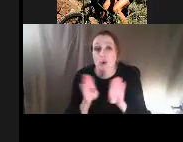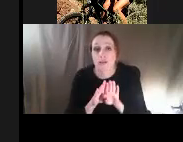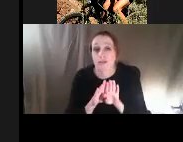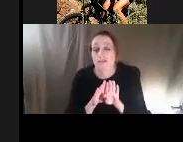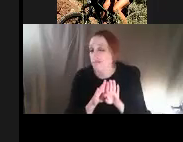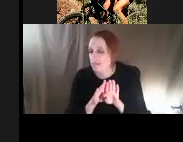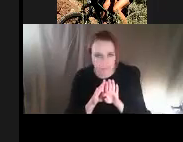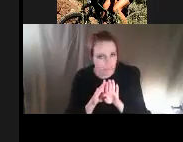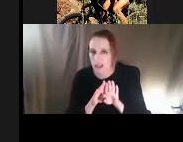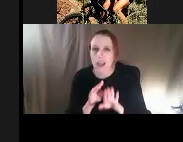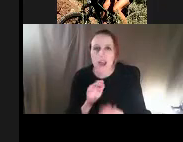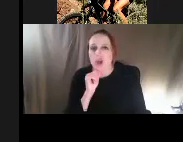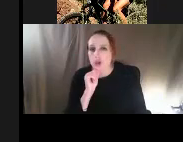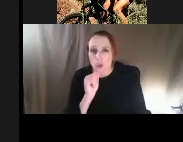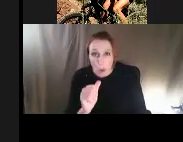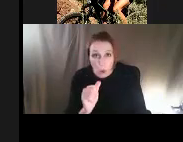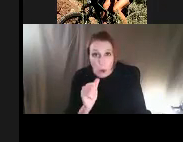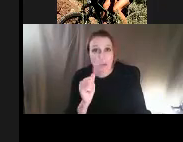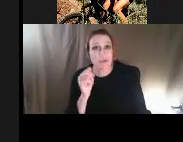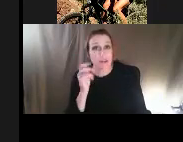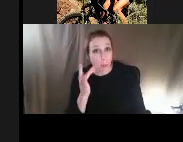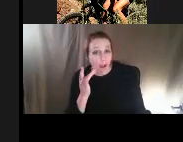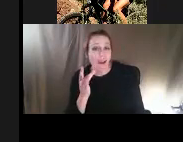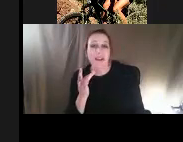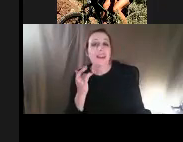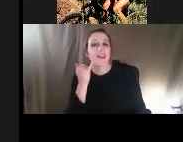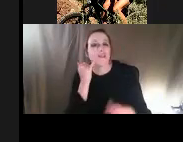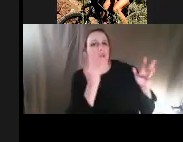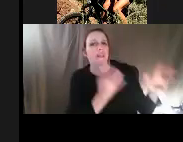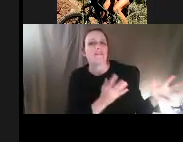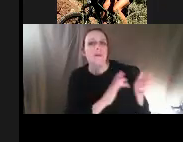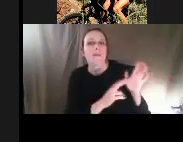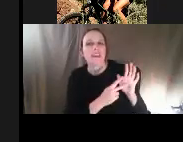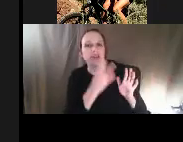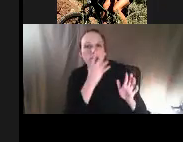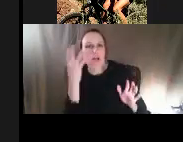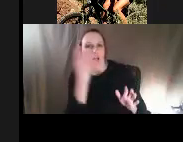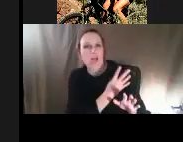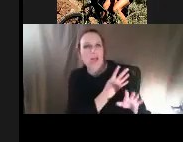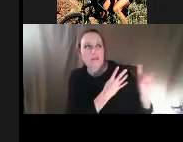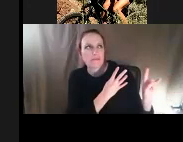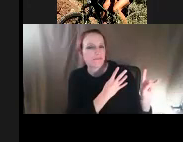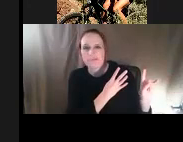door because they need to stay with you because you need to monitor them, you need to be very much aware of them so that you can monitor them.